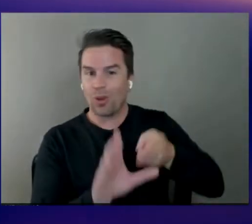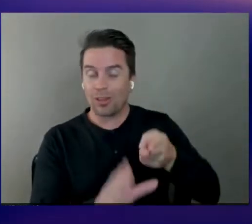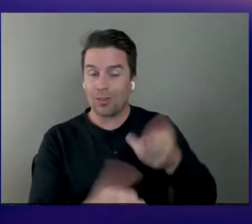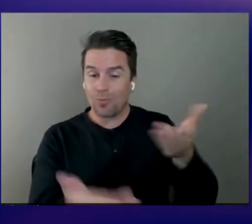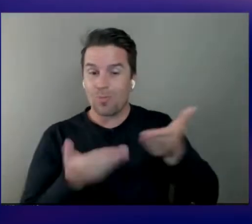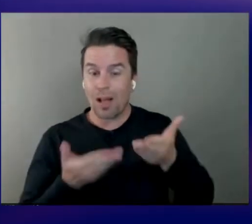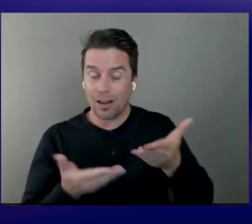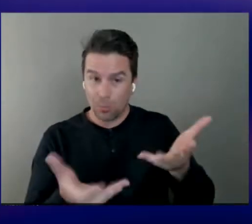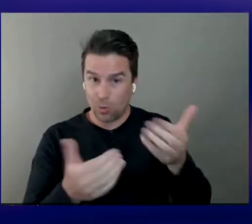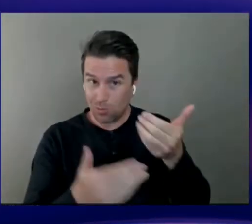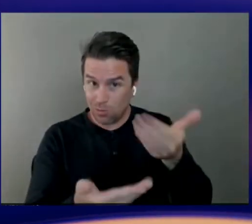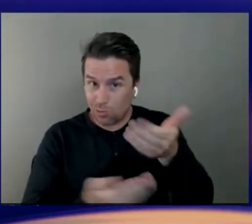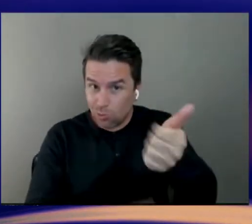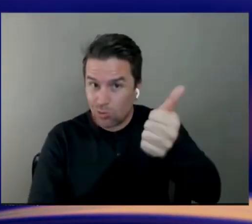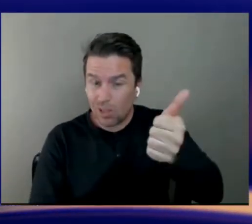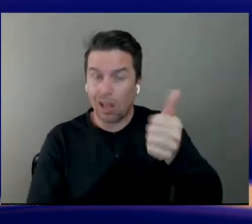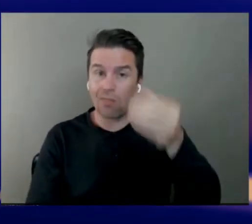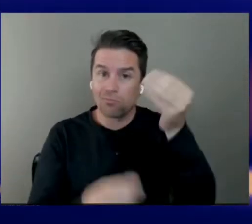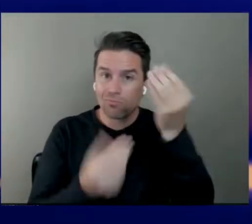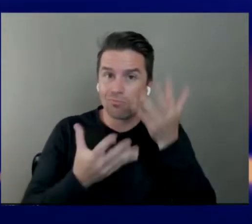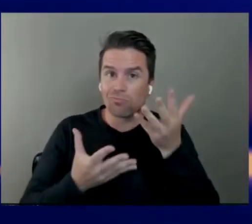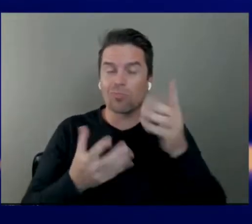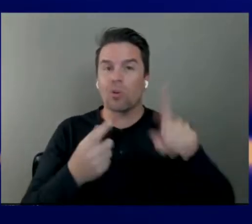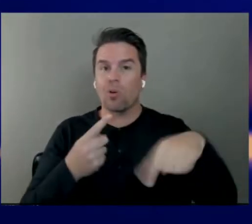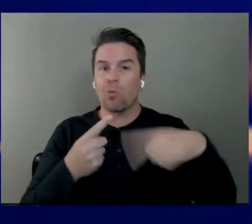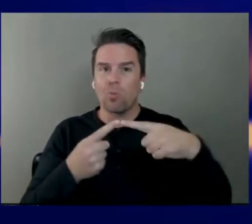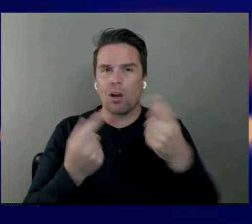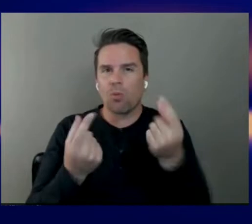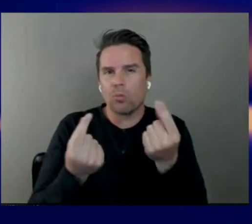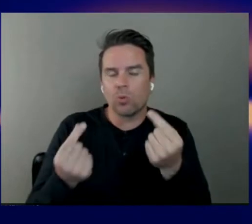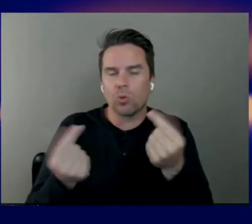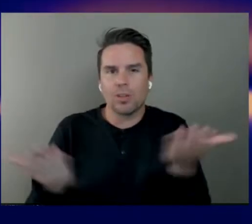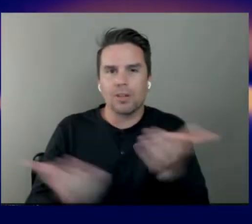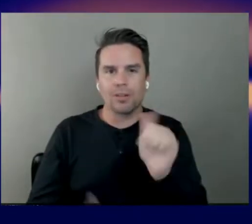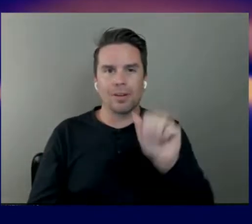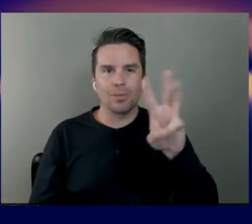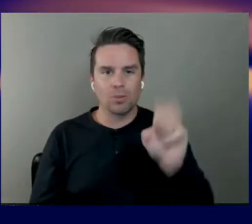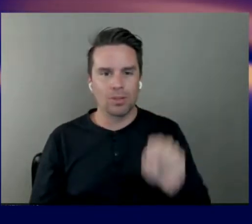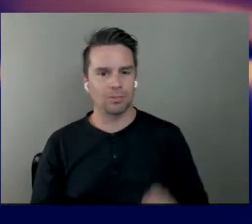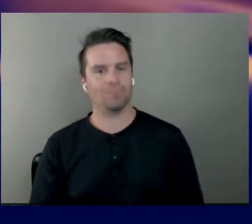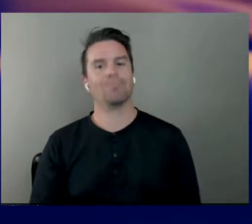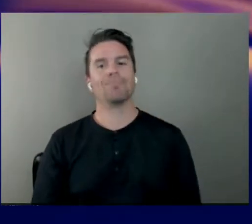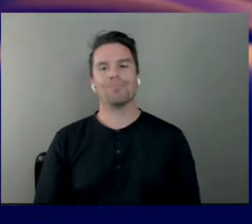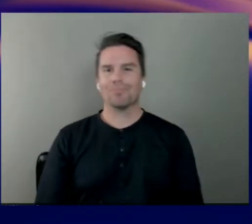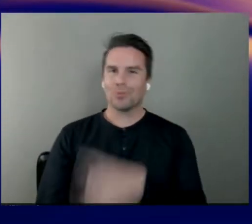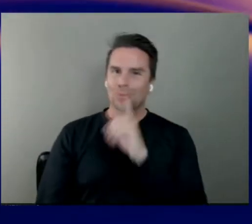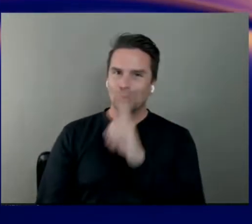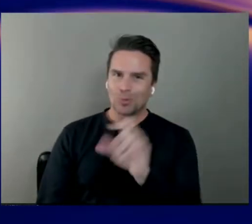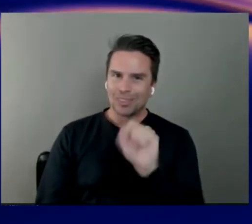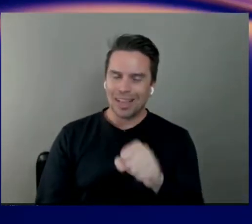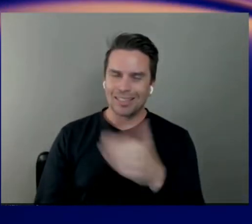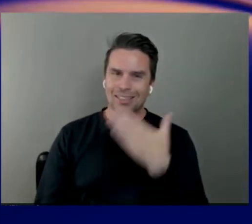and tell our audience a little bit about what you do at AWS. Sure. Yeah. Thank you guys for having me on, this is really nice.